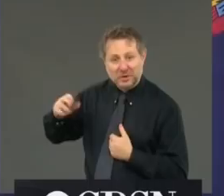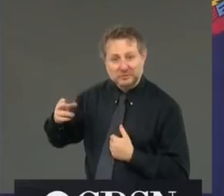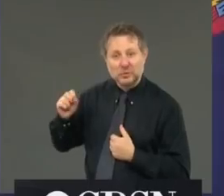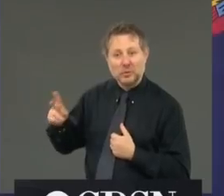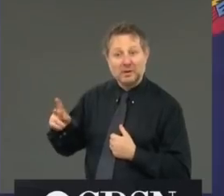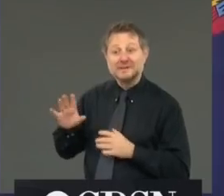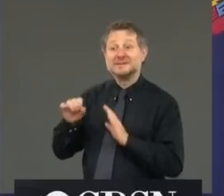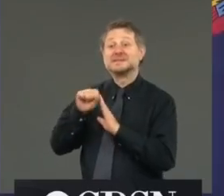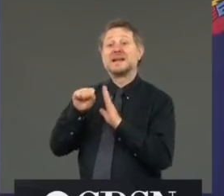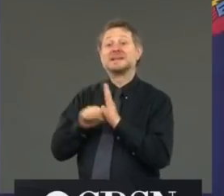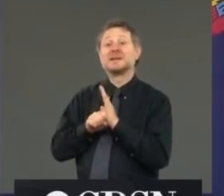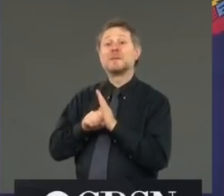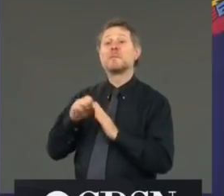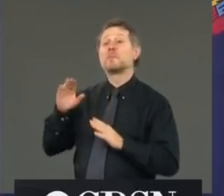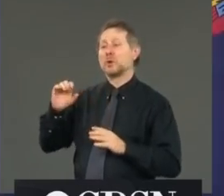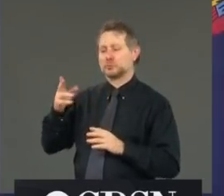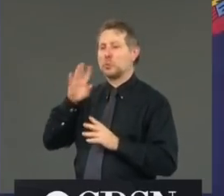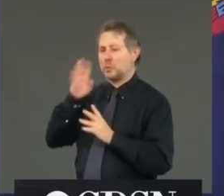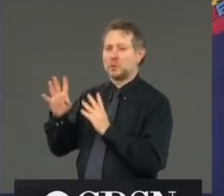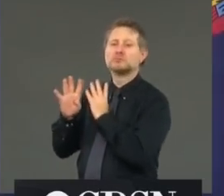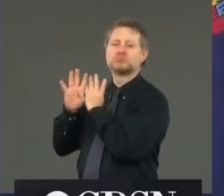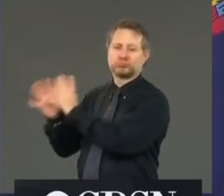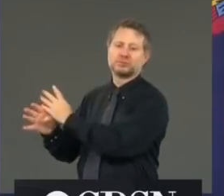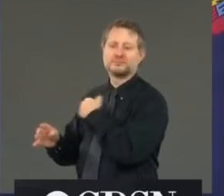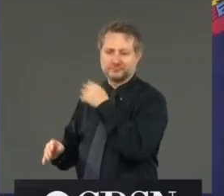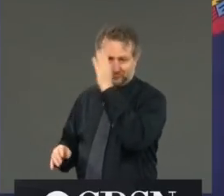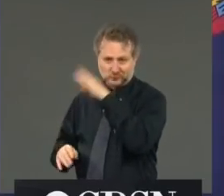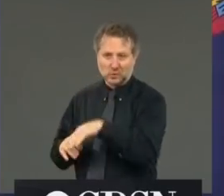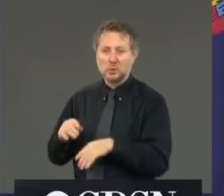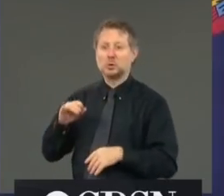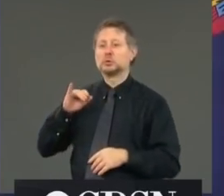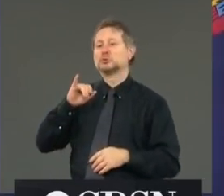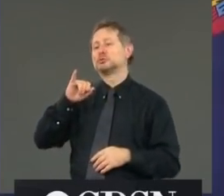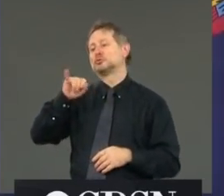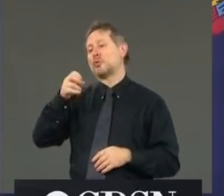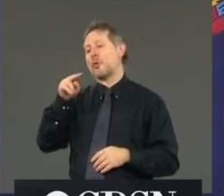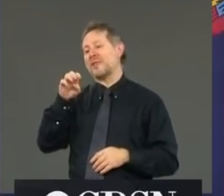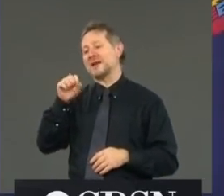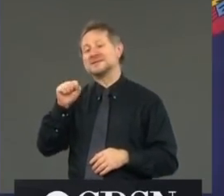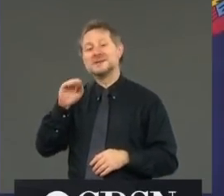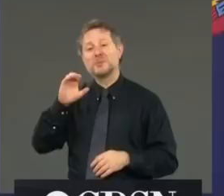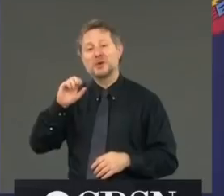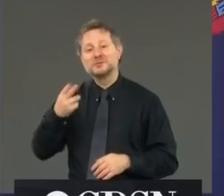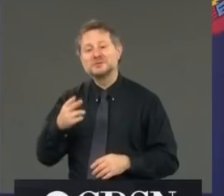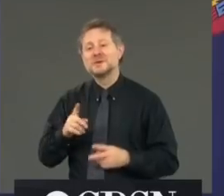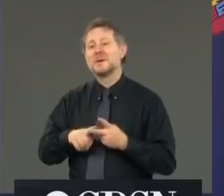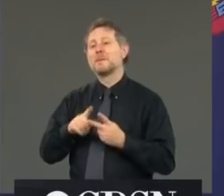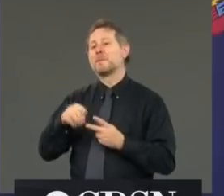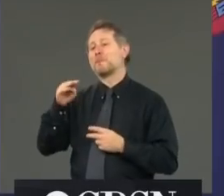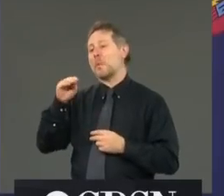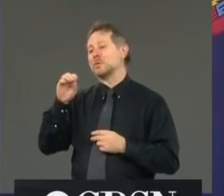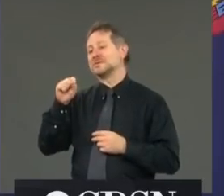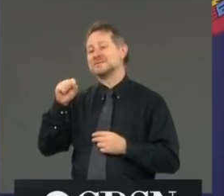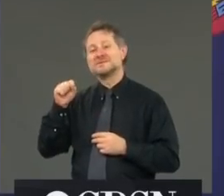BEACHES ARE CLOSED, YOU'LL HAVE MORE DEMAND, NOT ON THE NASSAU BEACHES BECAUSE THEY ARE FOR